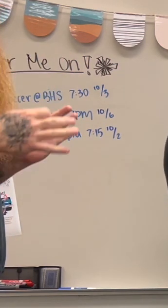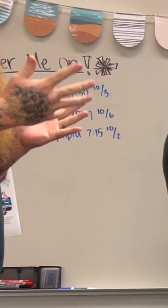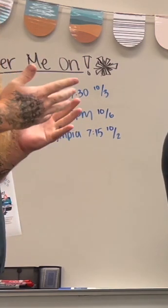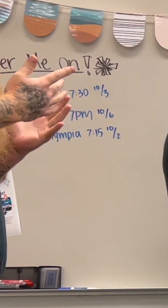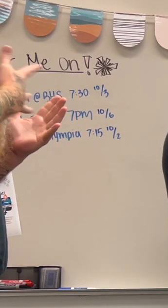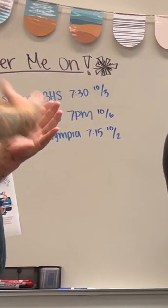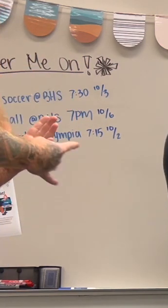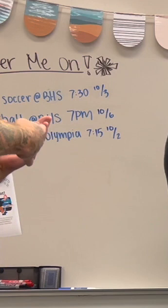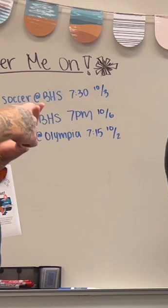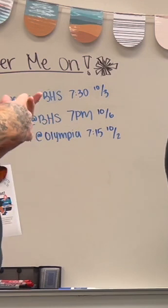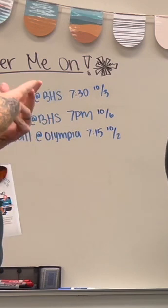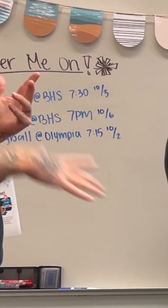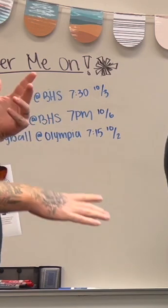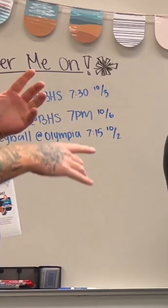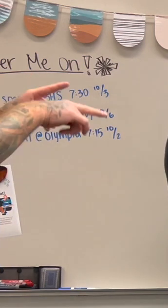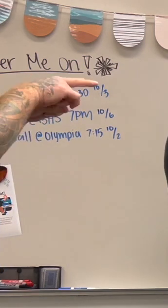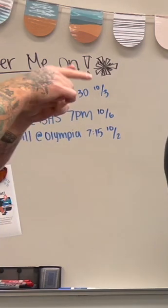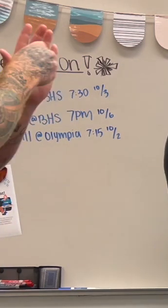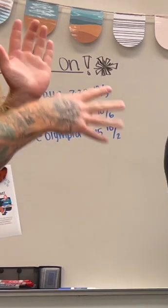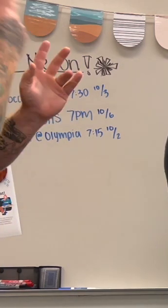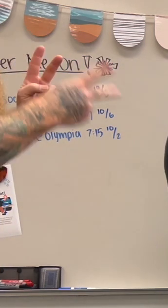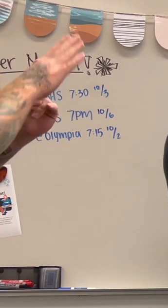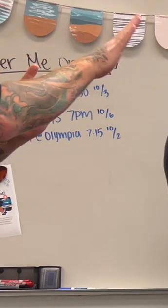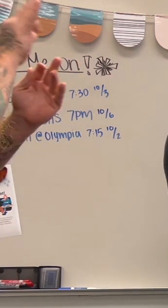we didn't and then also the students got to see it and we got to see their feedback in response